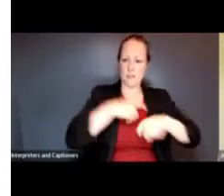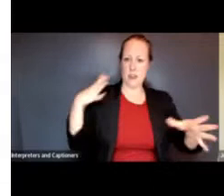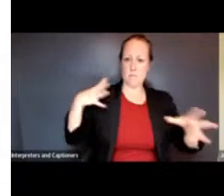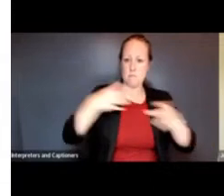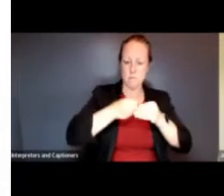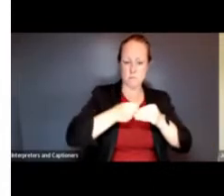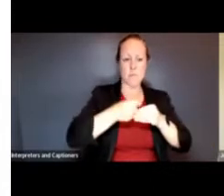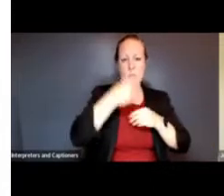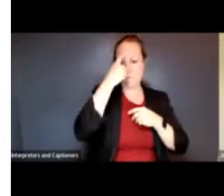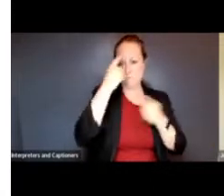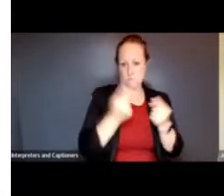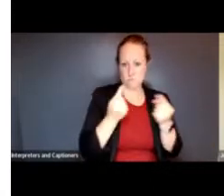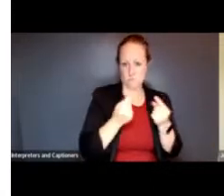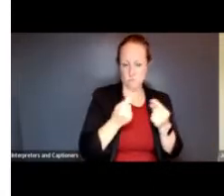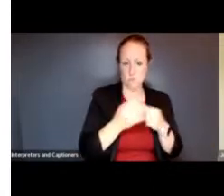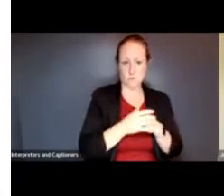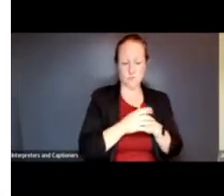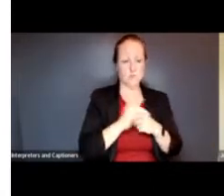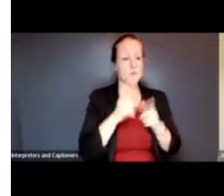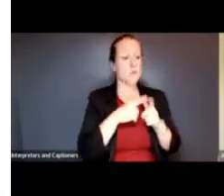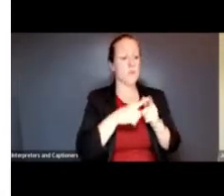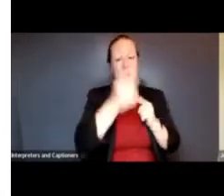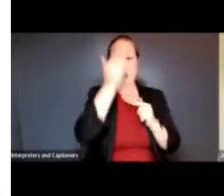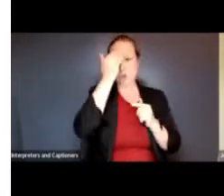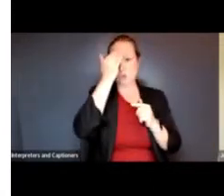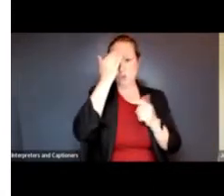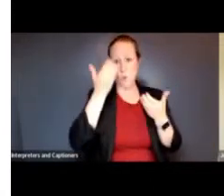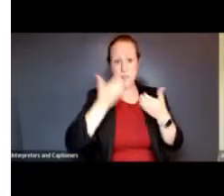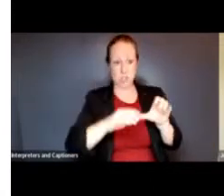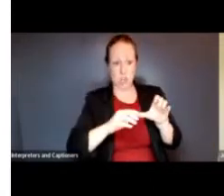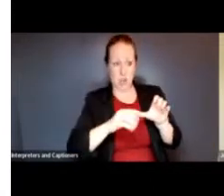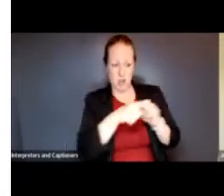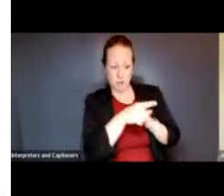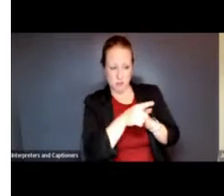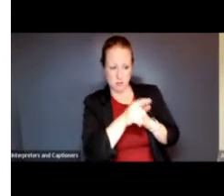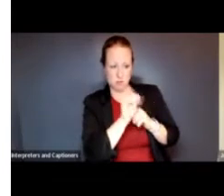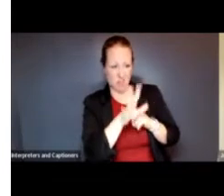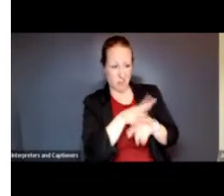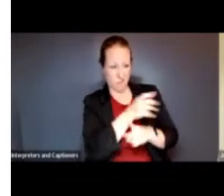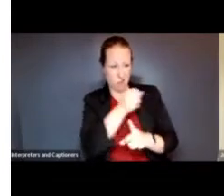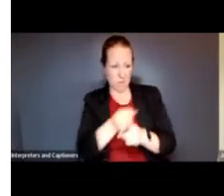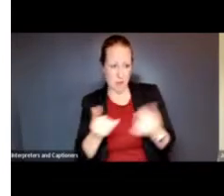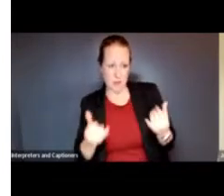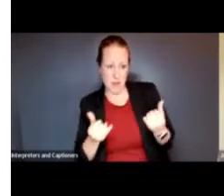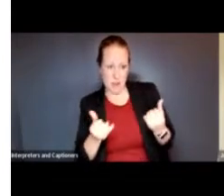the odds that there may be current day effects of that past history. Now understand that, you know, anywhere from a